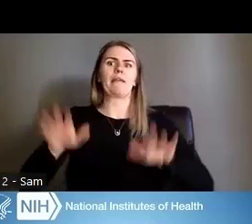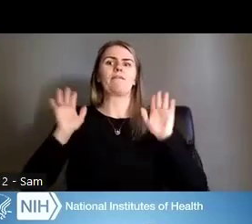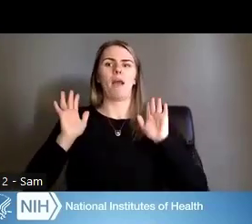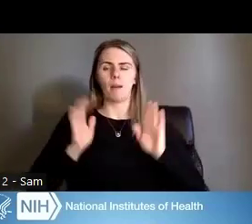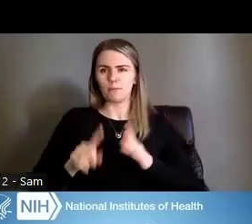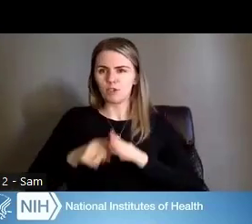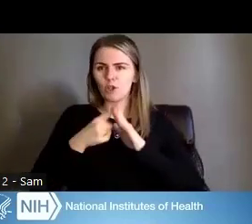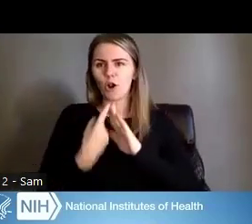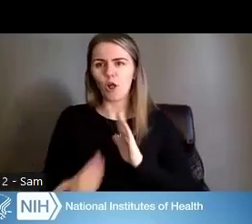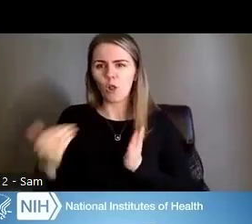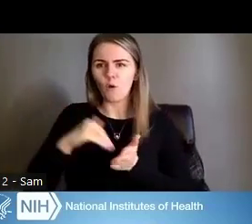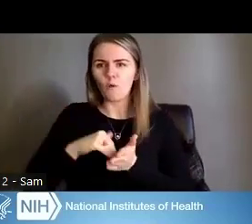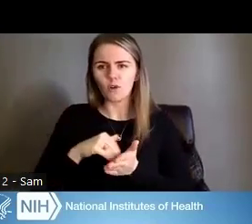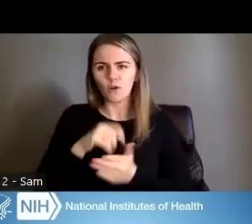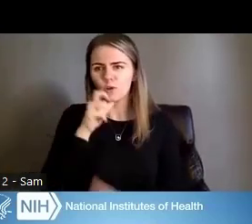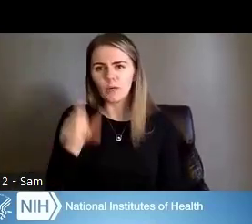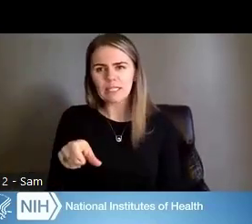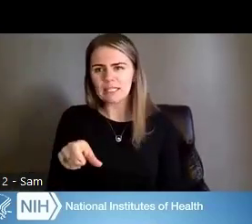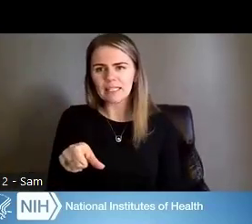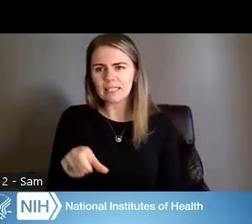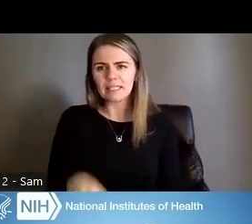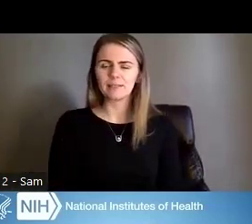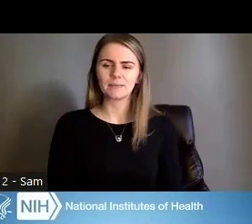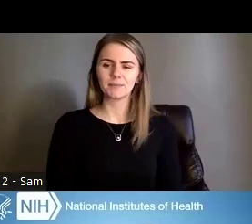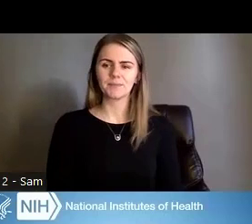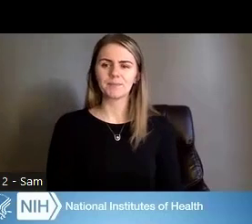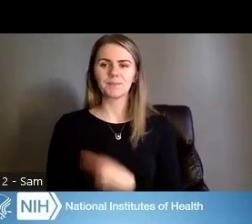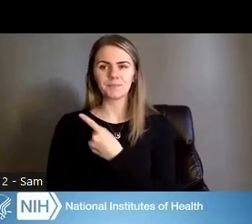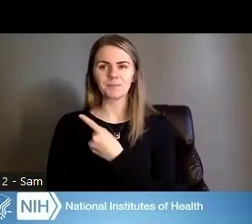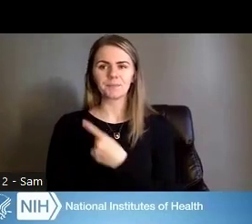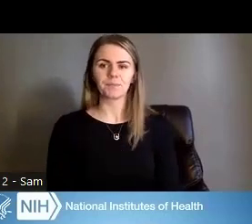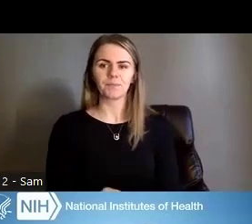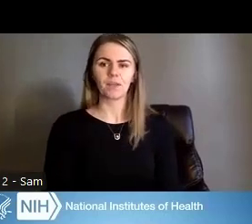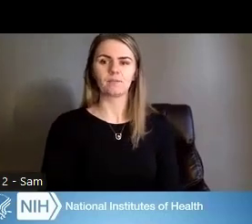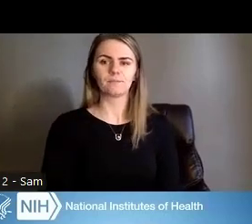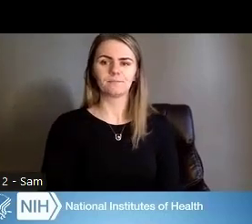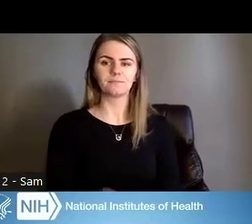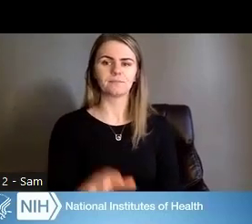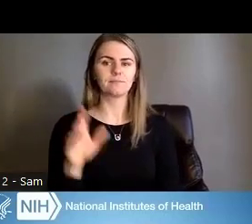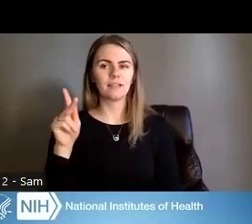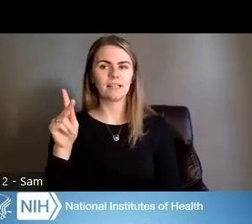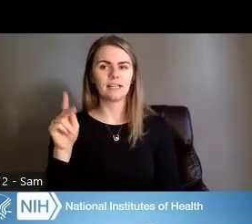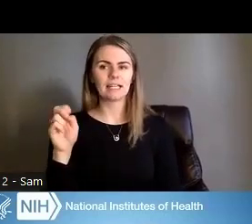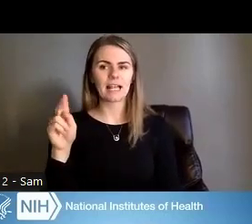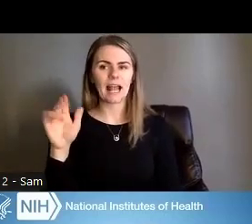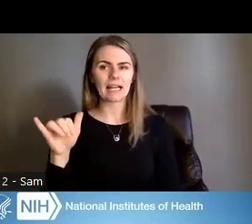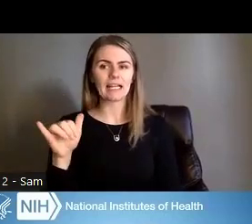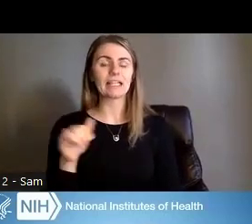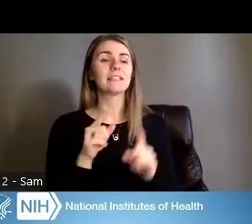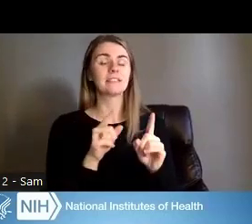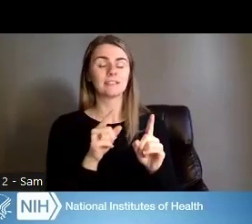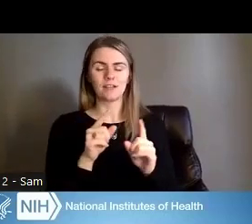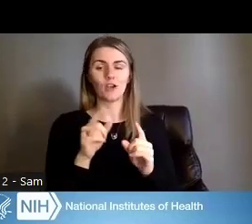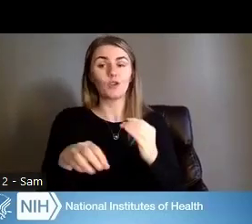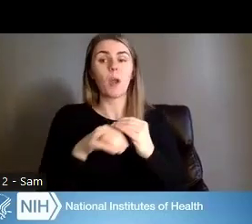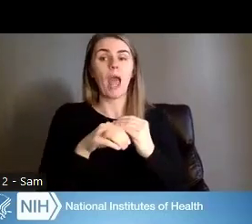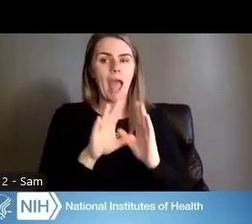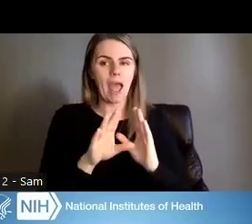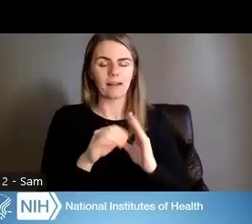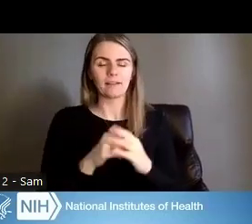Kenneth Gibbs, PhD: I'll add one more, actually, which is sort of applying so much that you don't take the time to get the feedback. I know that there are different institution types